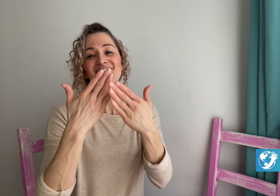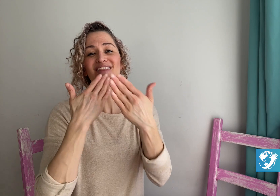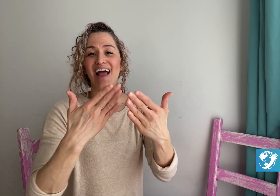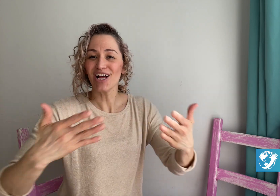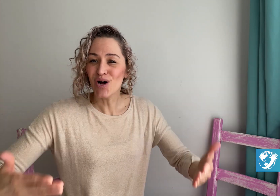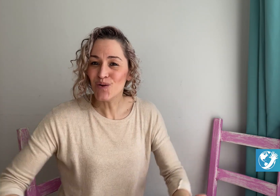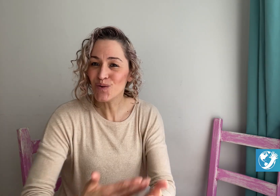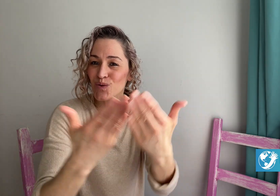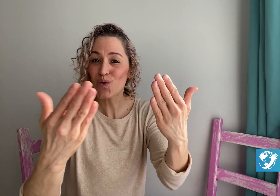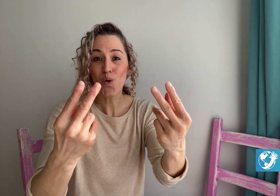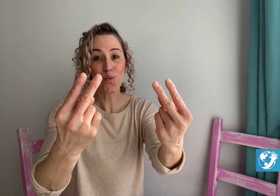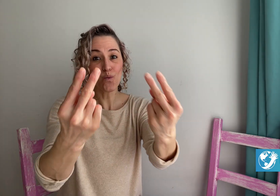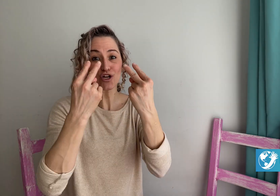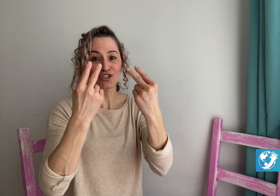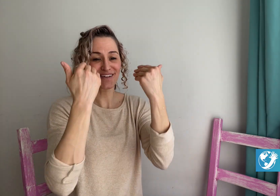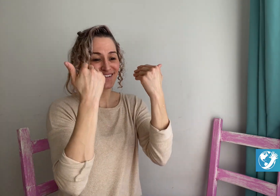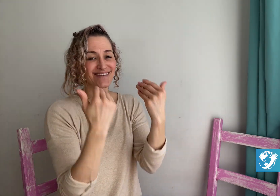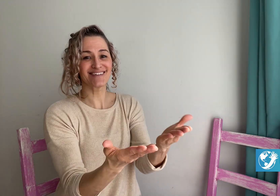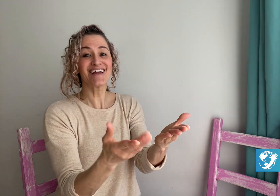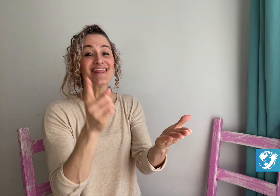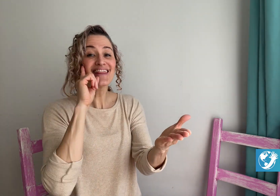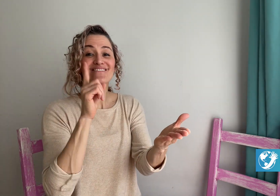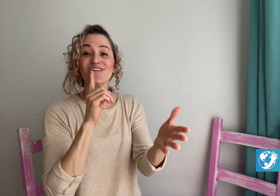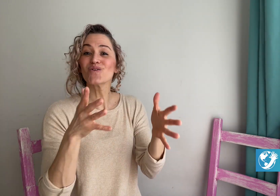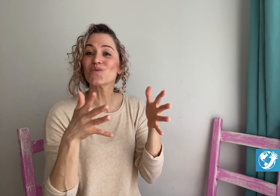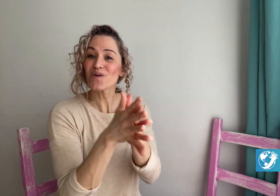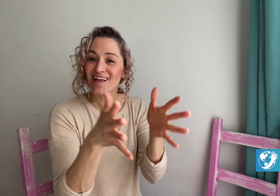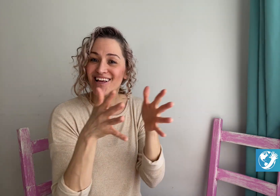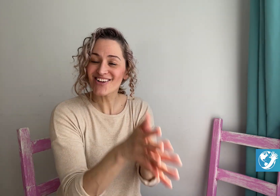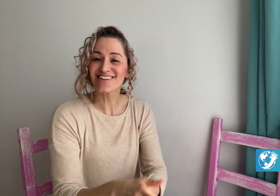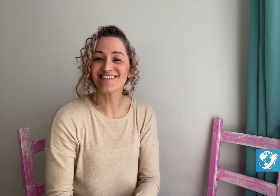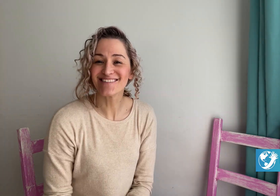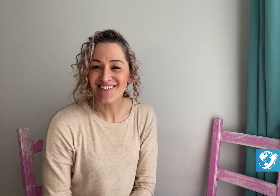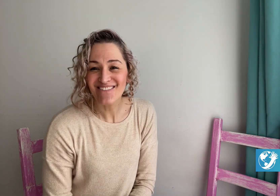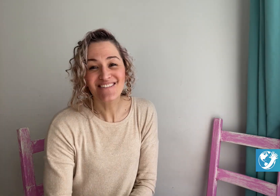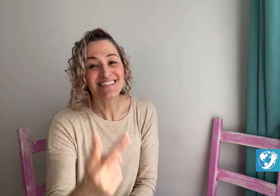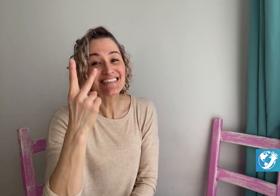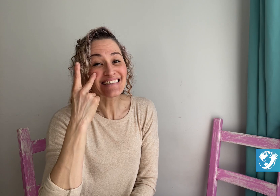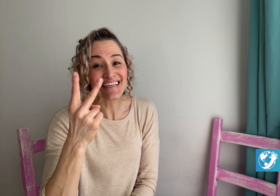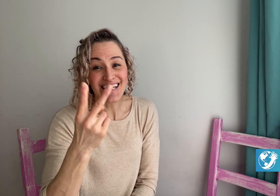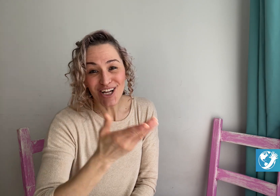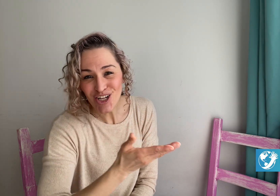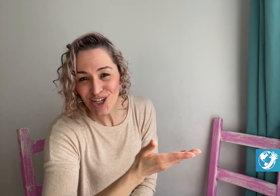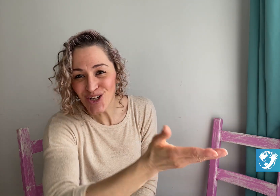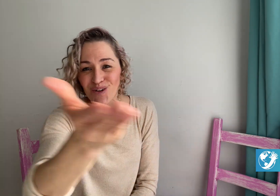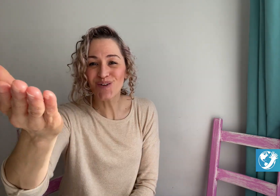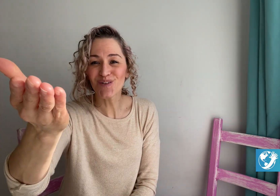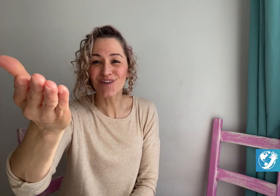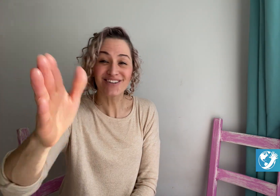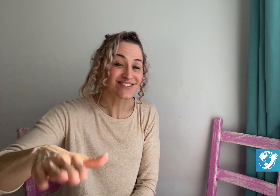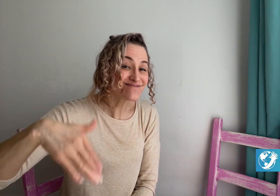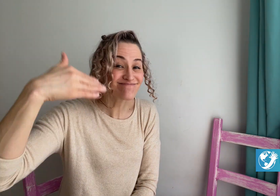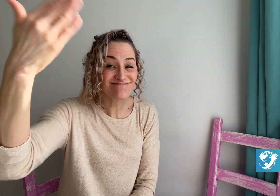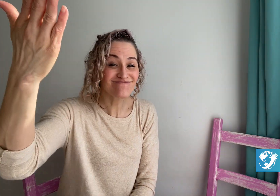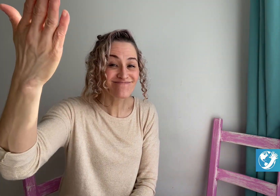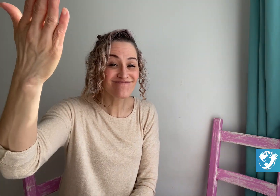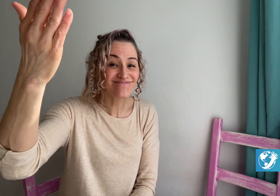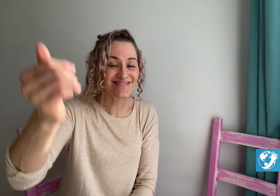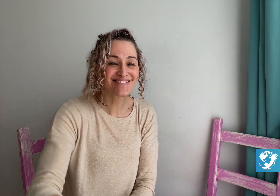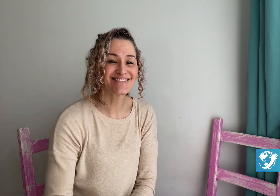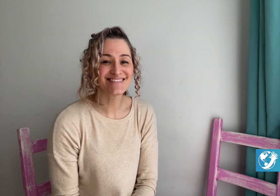Thank you for watching DeafWire! See you!